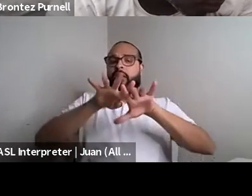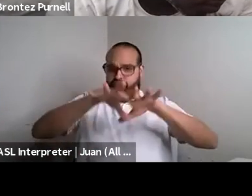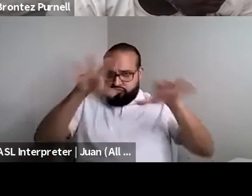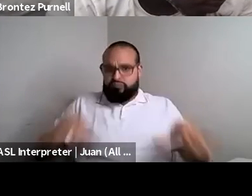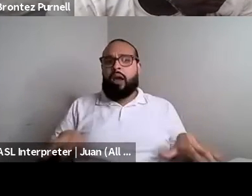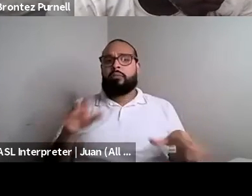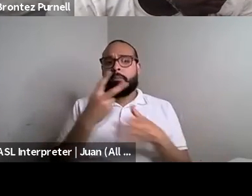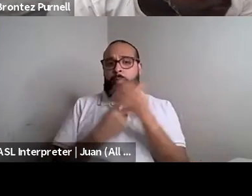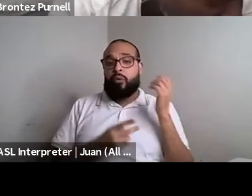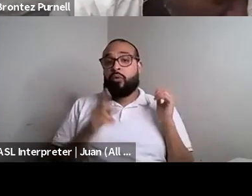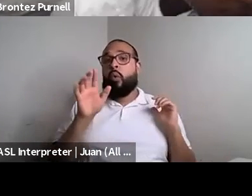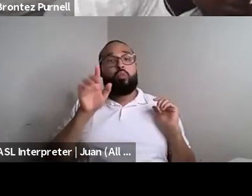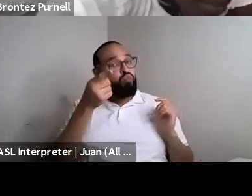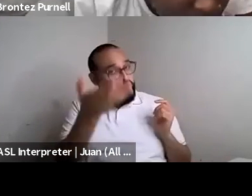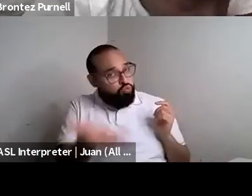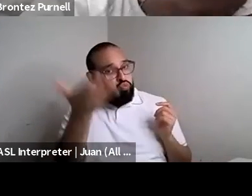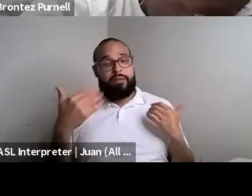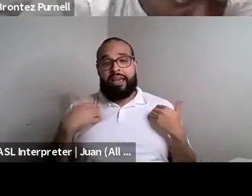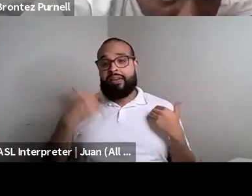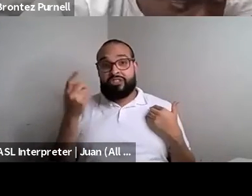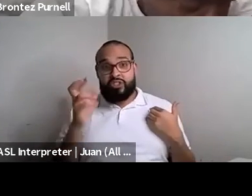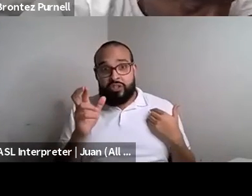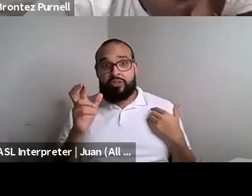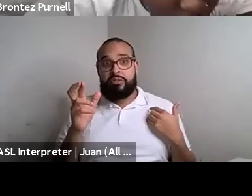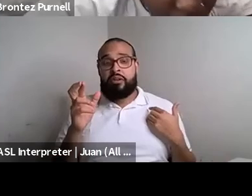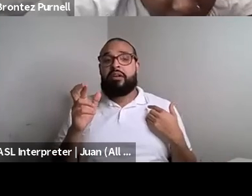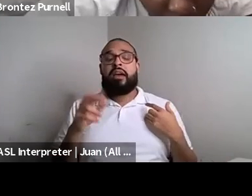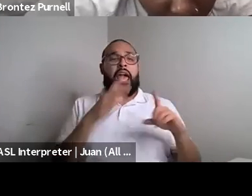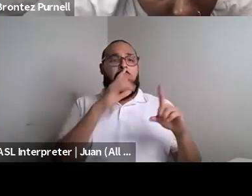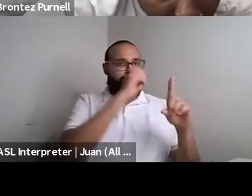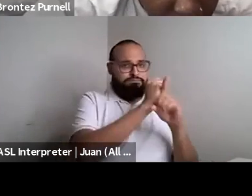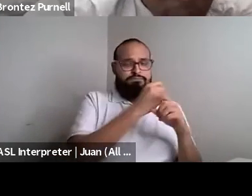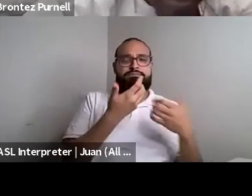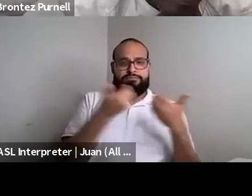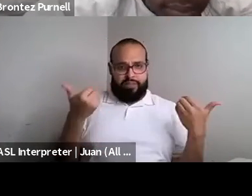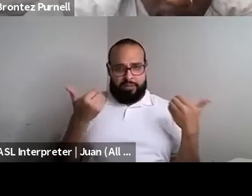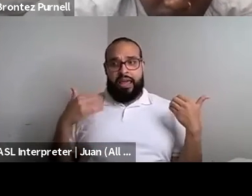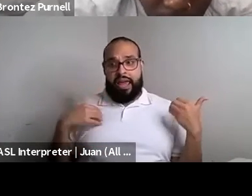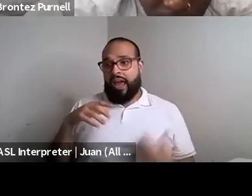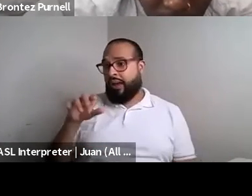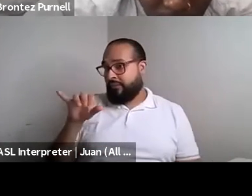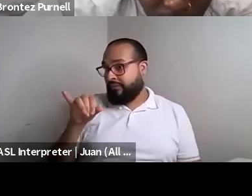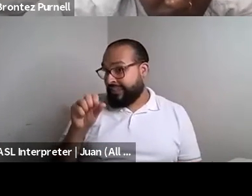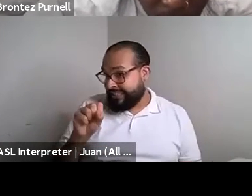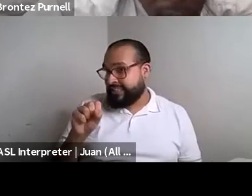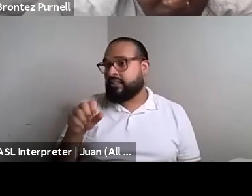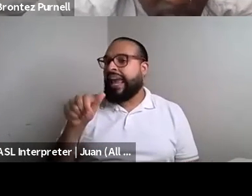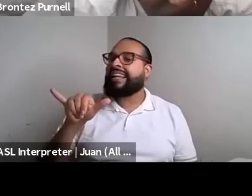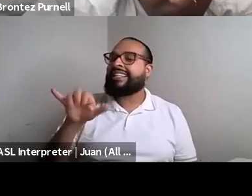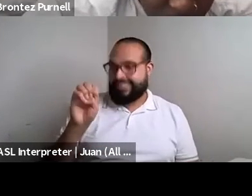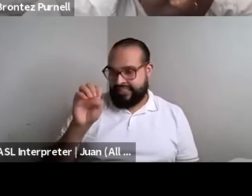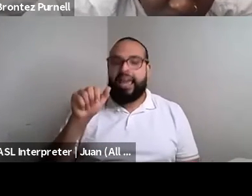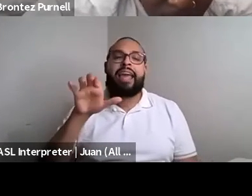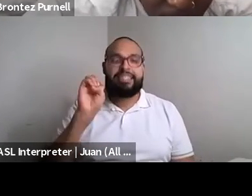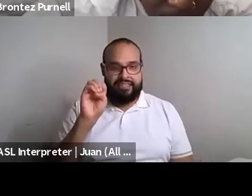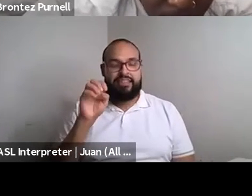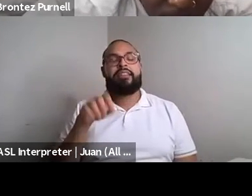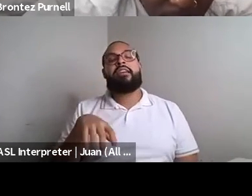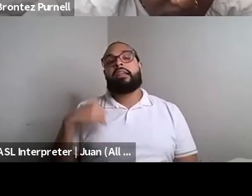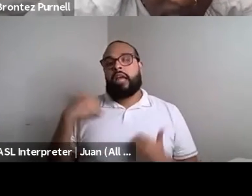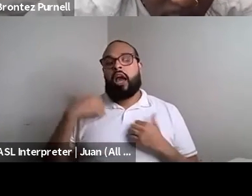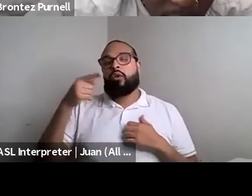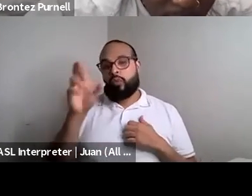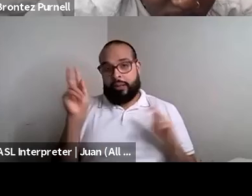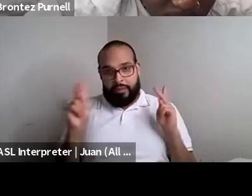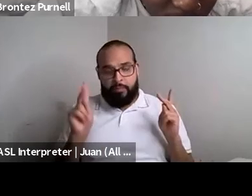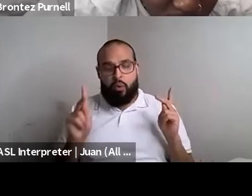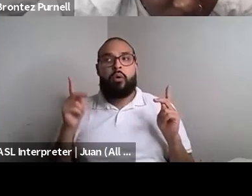Randa Jarrar she/they: Whatever you choose. So there's also ACE young queers so celebrating a sexuality celebrating just knowing that there's, there are so many